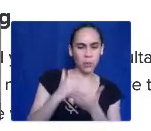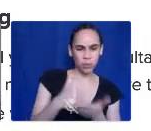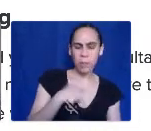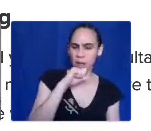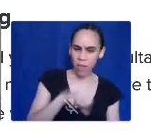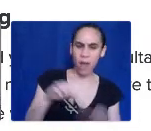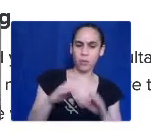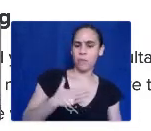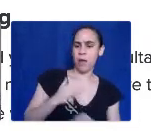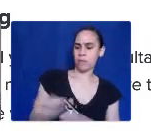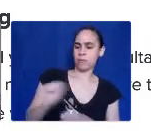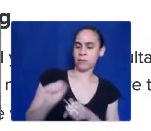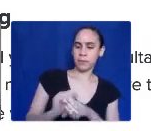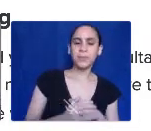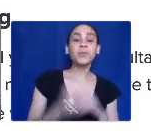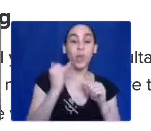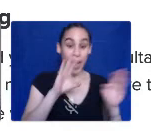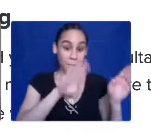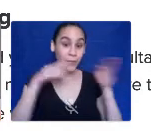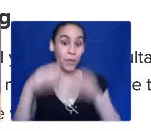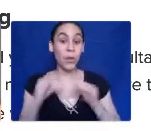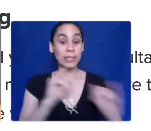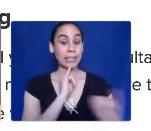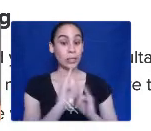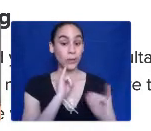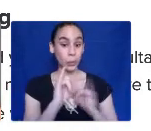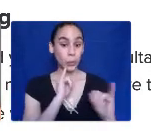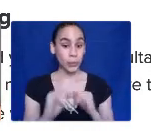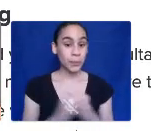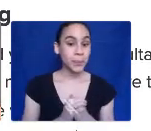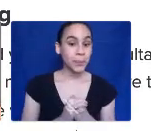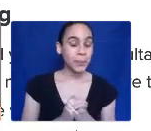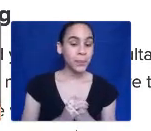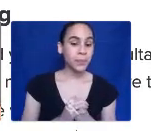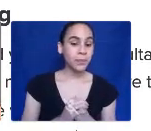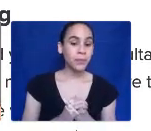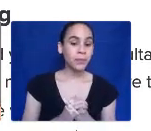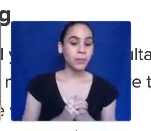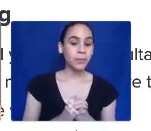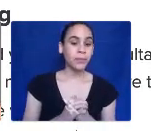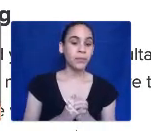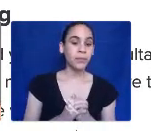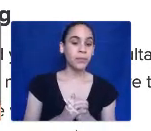let's go into interviewing okay so interviewing um is a lot of what happens is text test anxiety if